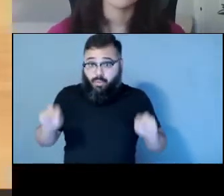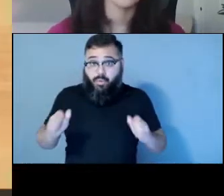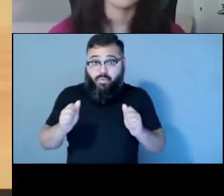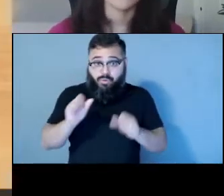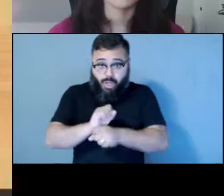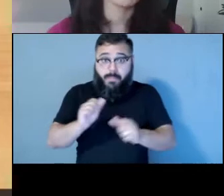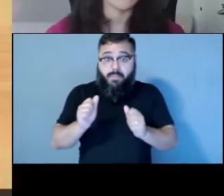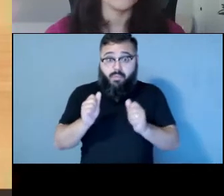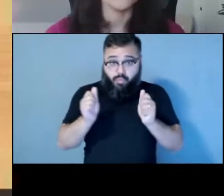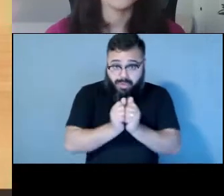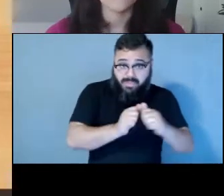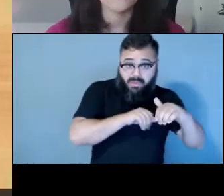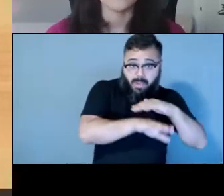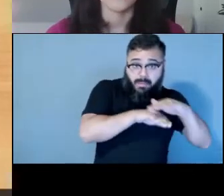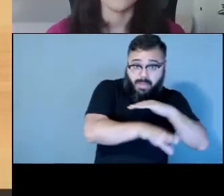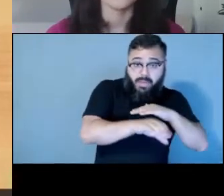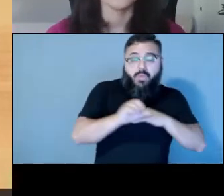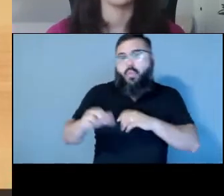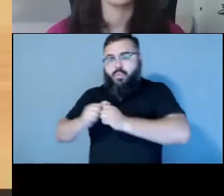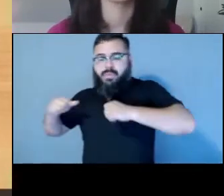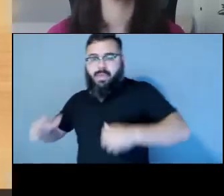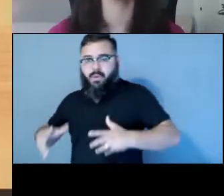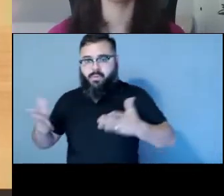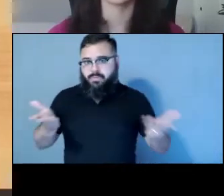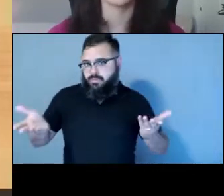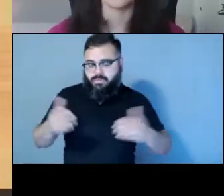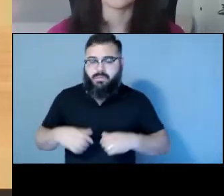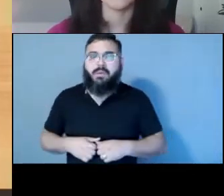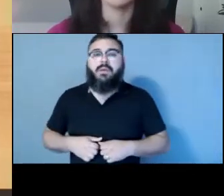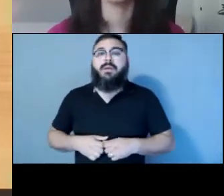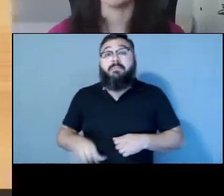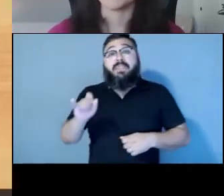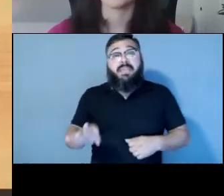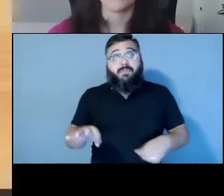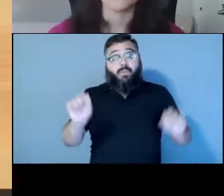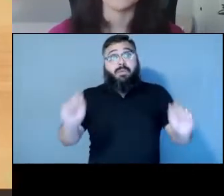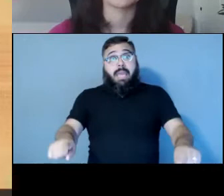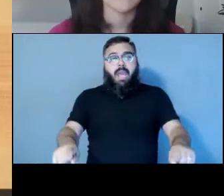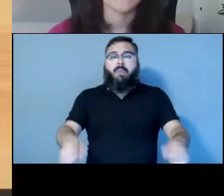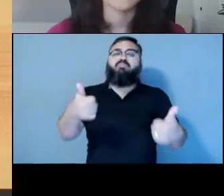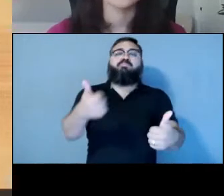or if not, can you do the job with an accommodation? And if you can, then you're qualified.